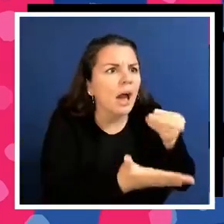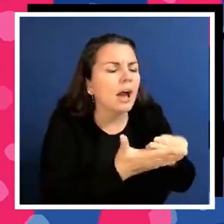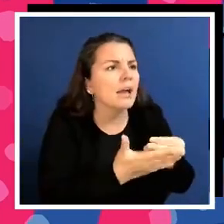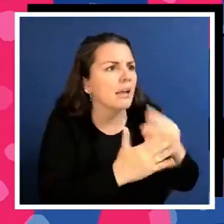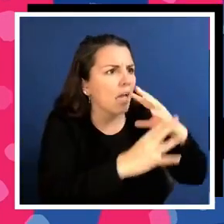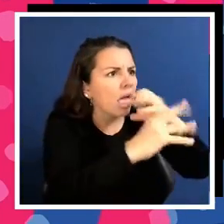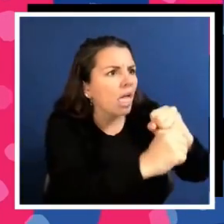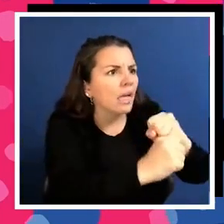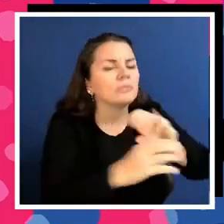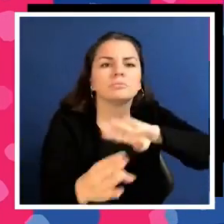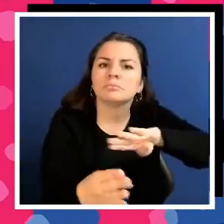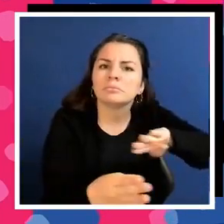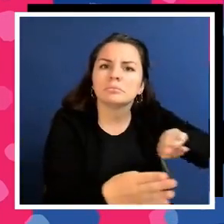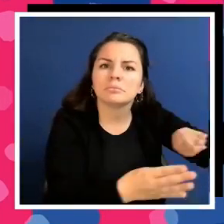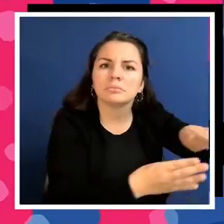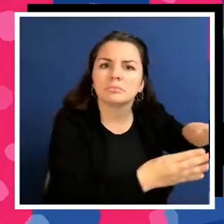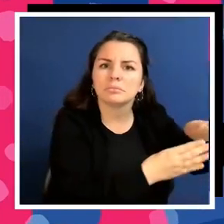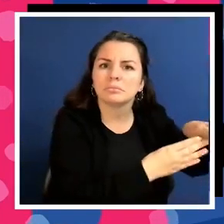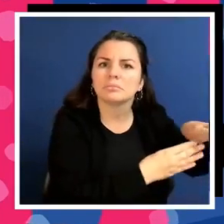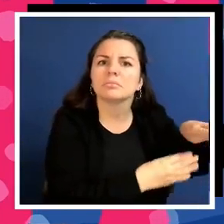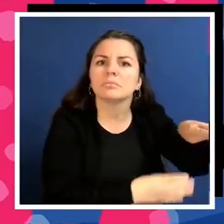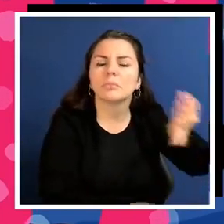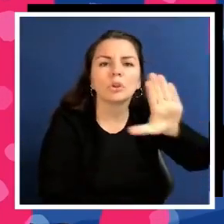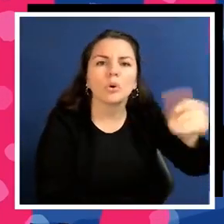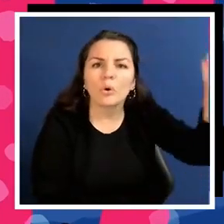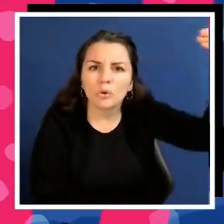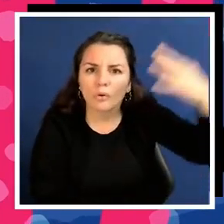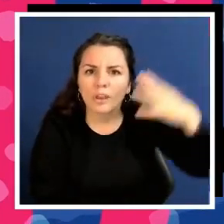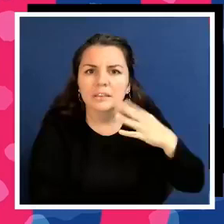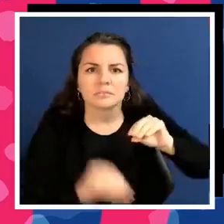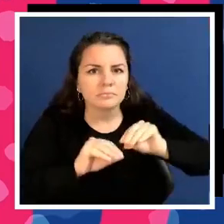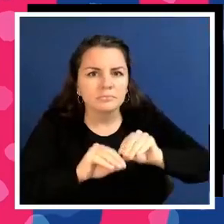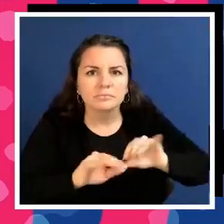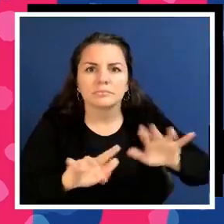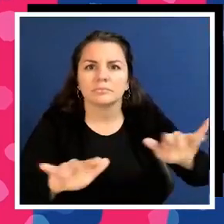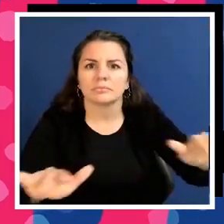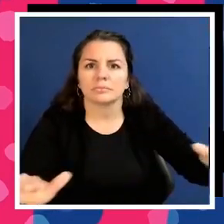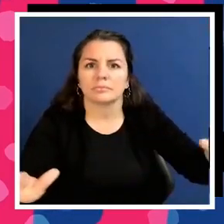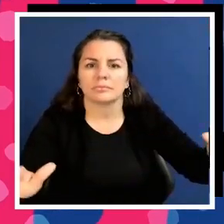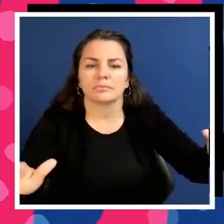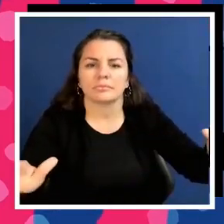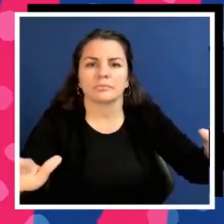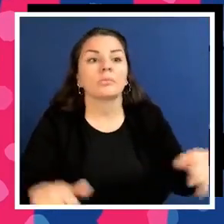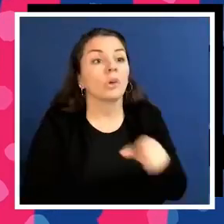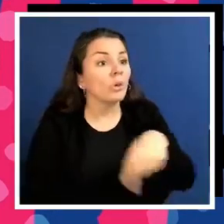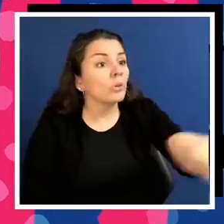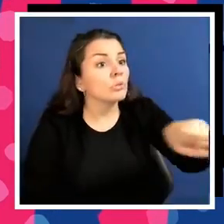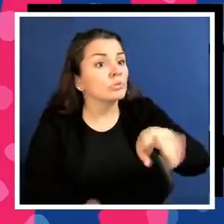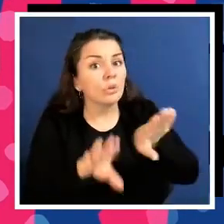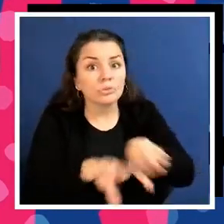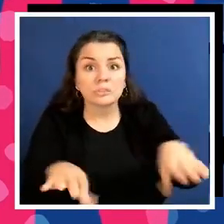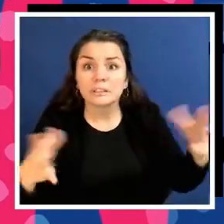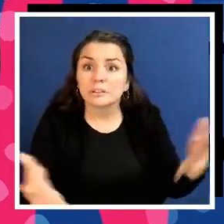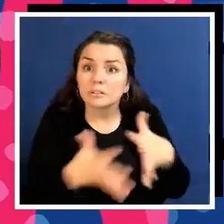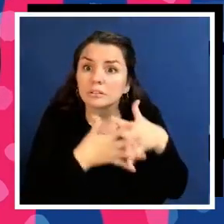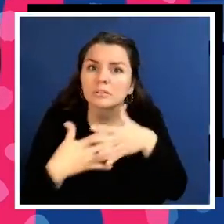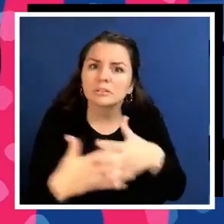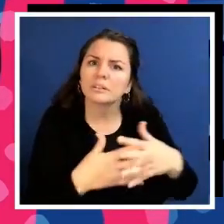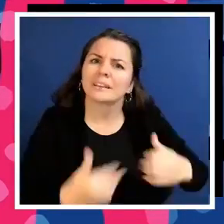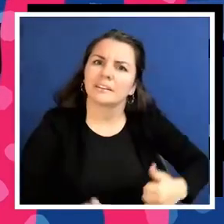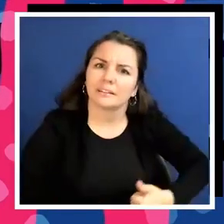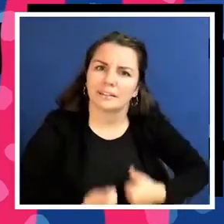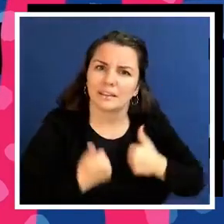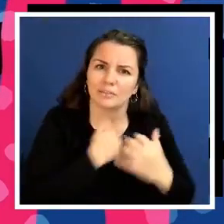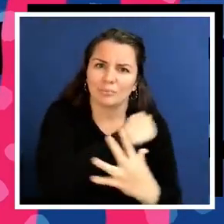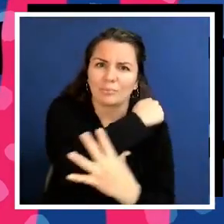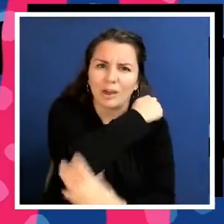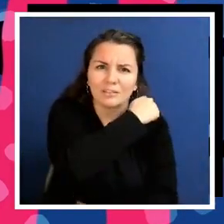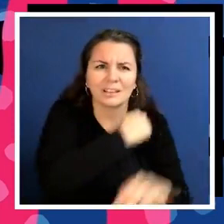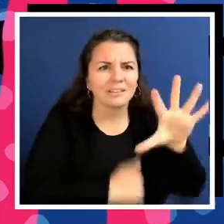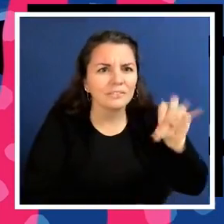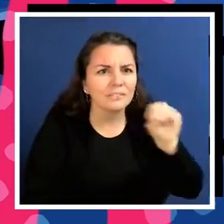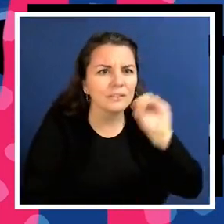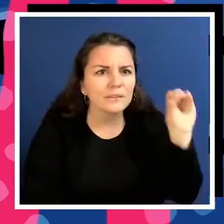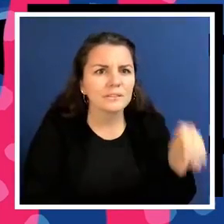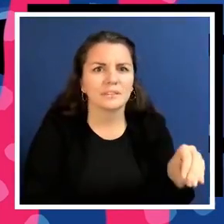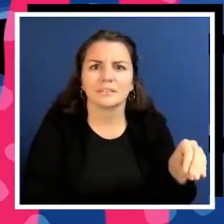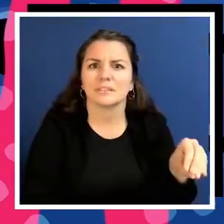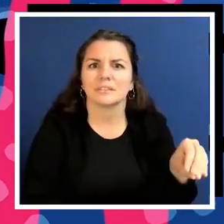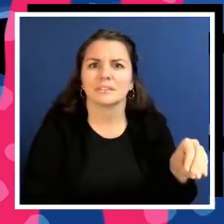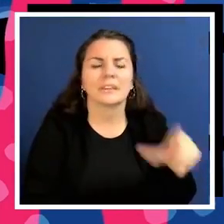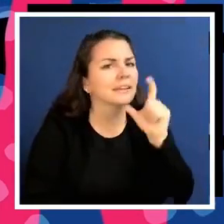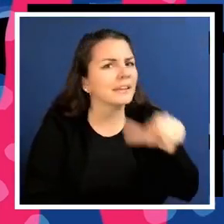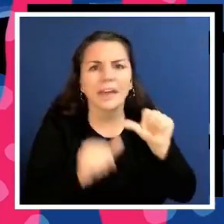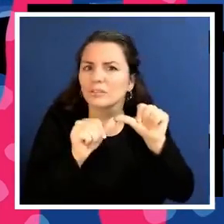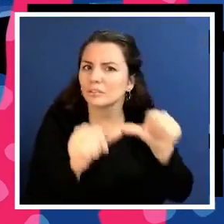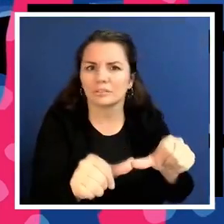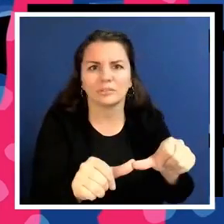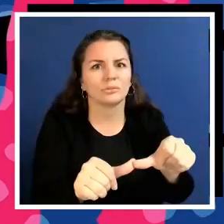POLICIES THAT LIFT US AWAY FROM